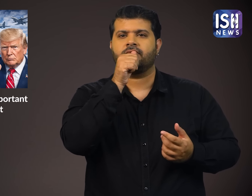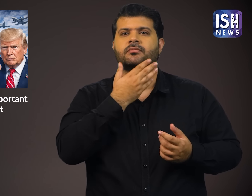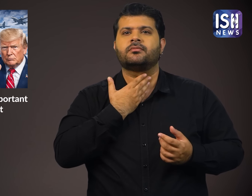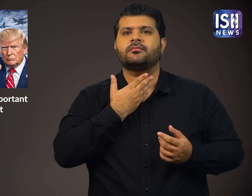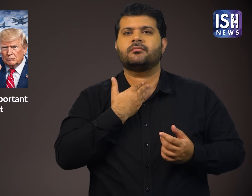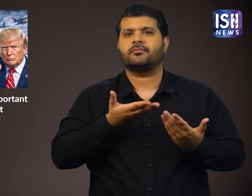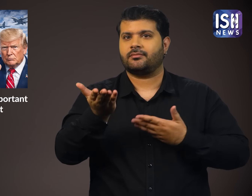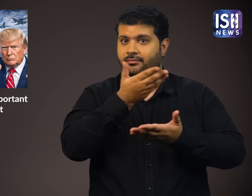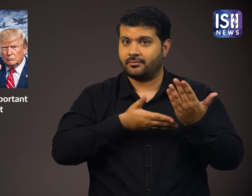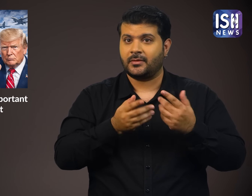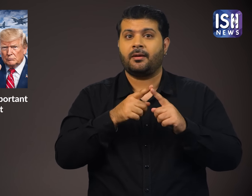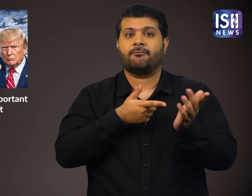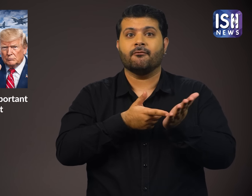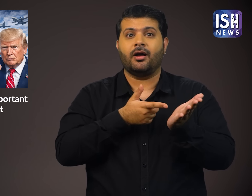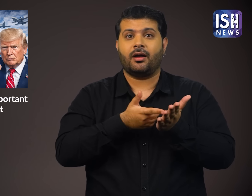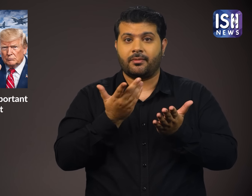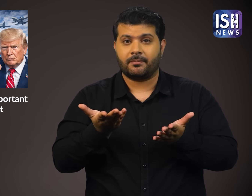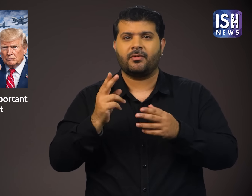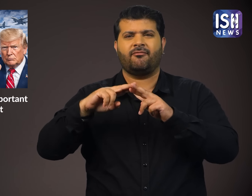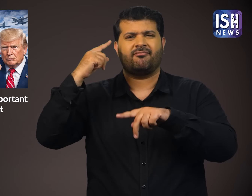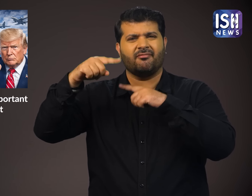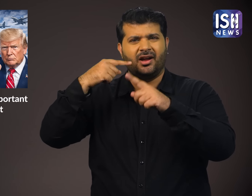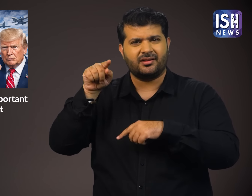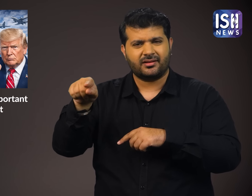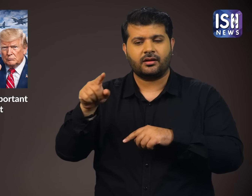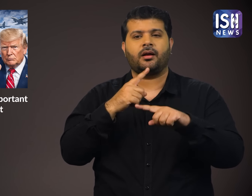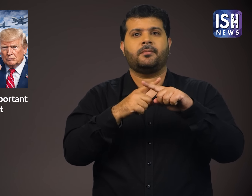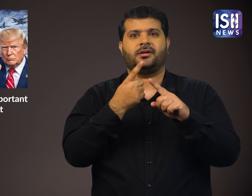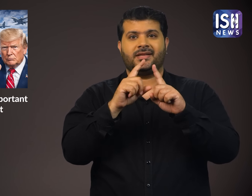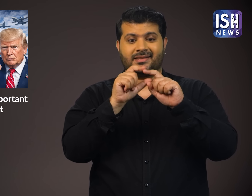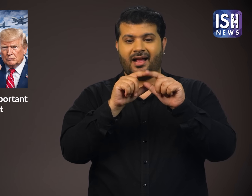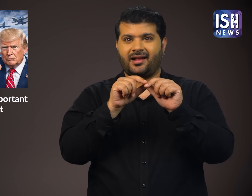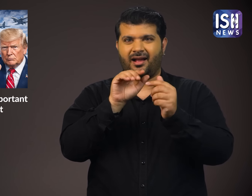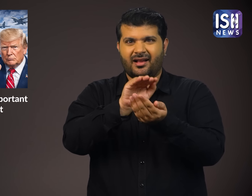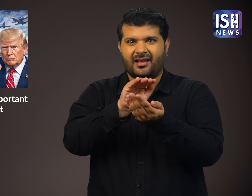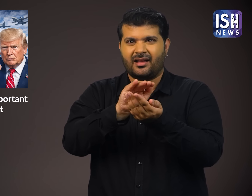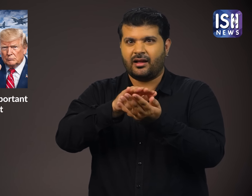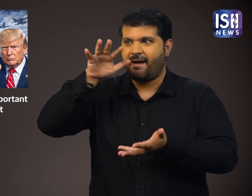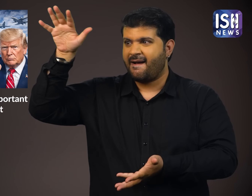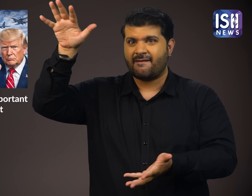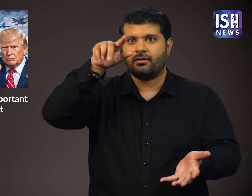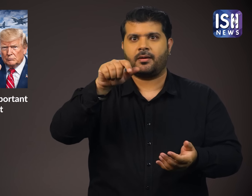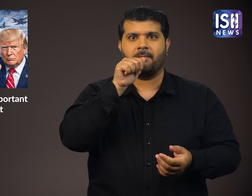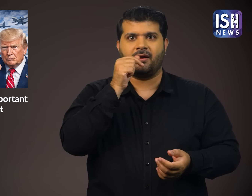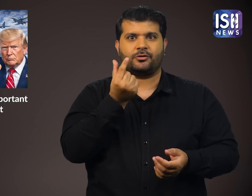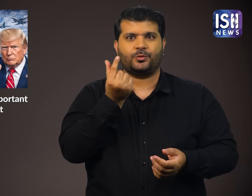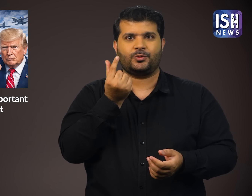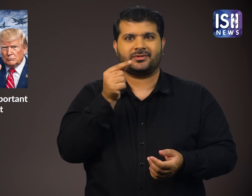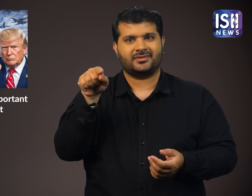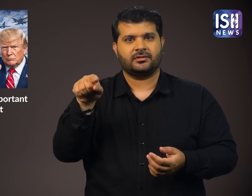It can support people, farming, factories, and data centres.